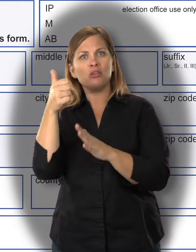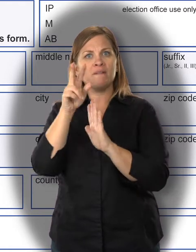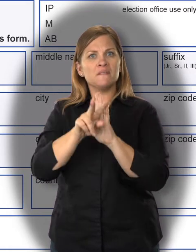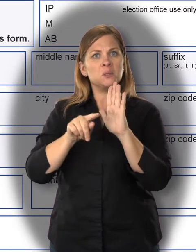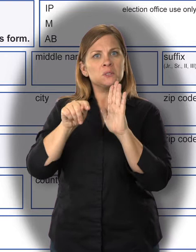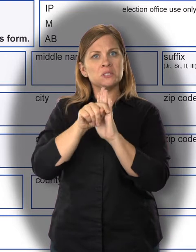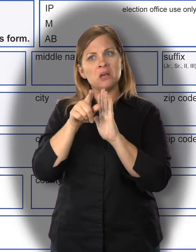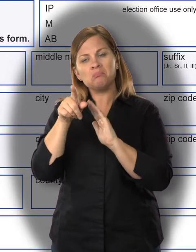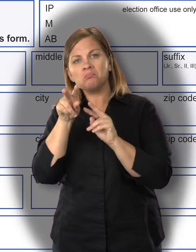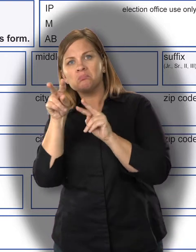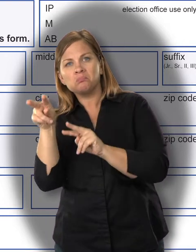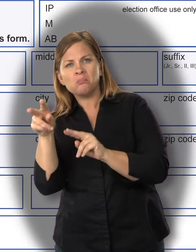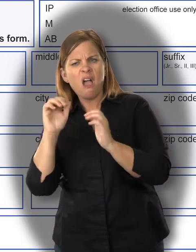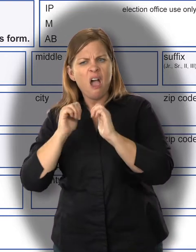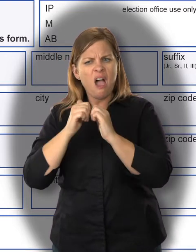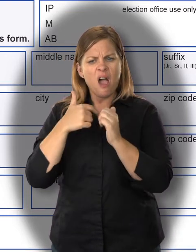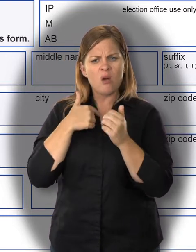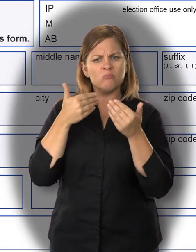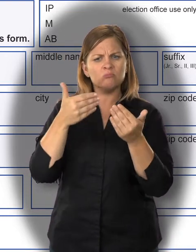You can watch the "Same Day Voter Registration" video